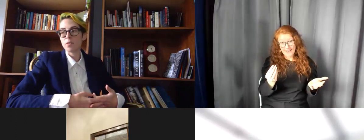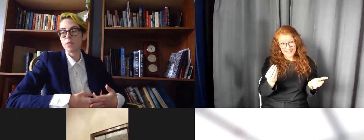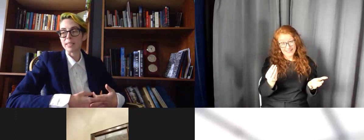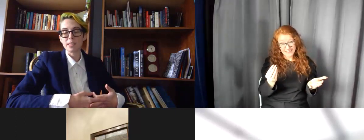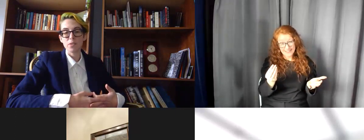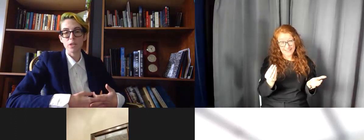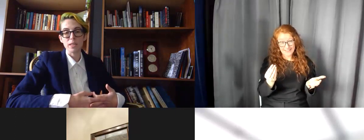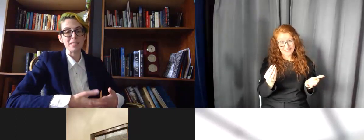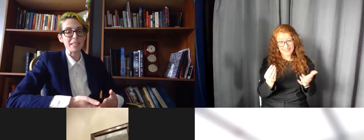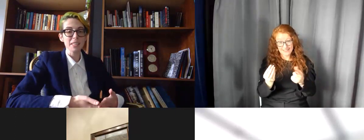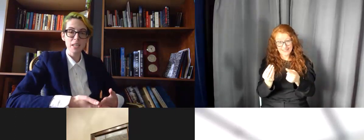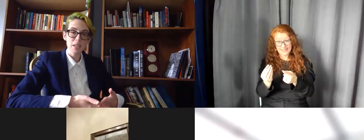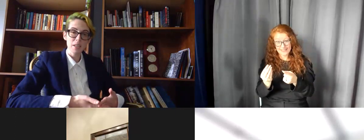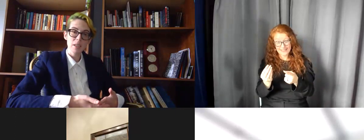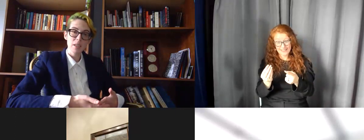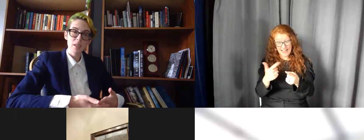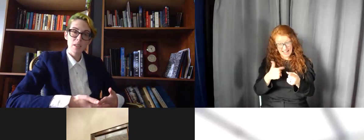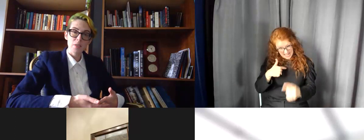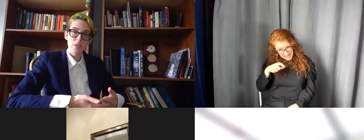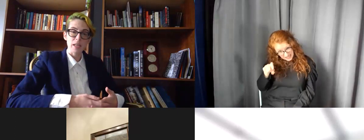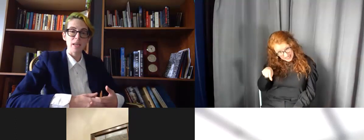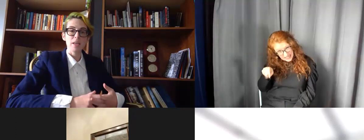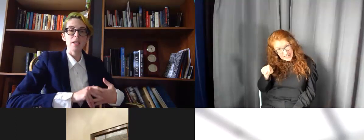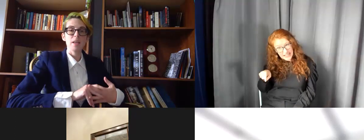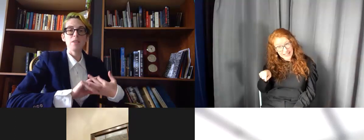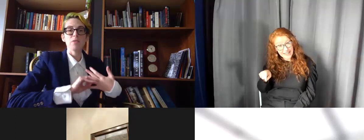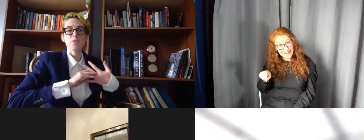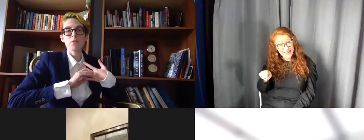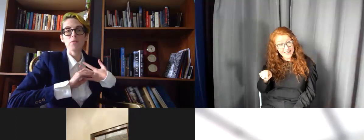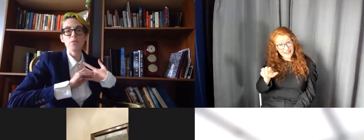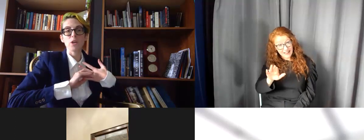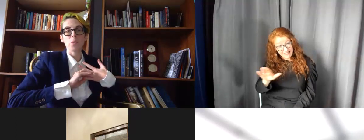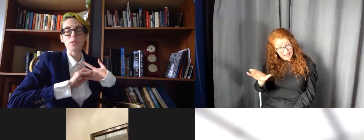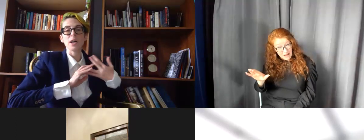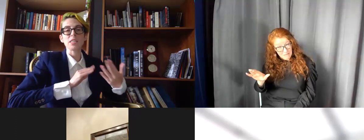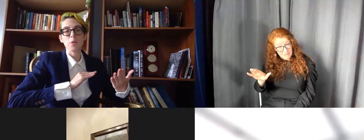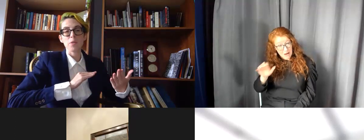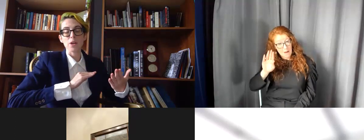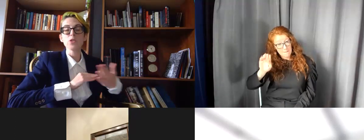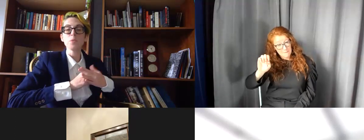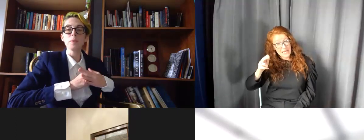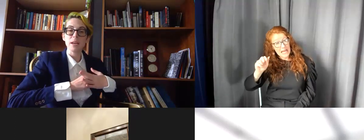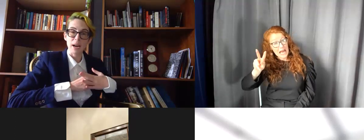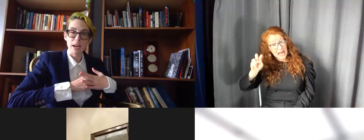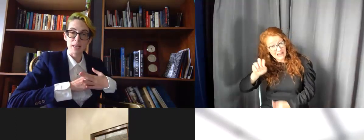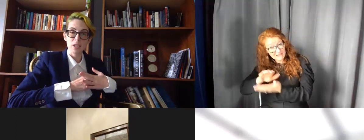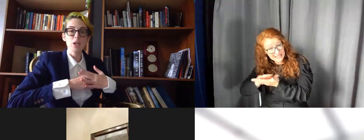Farrah Garland: that's the necessity that, like if Farrah Garland: there was not someone there to be kind